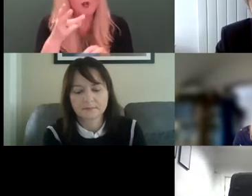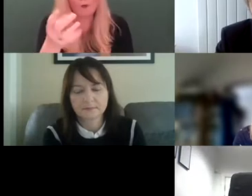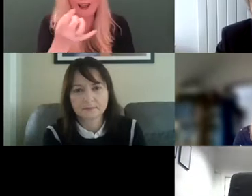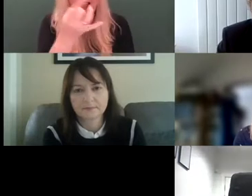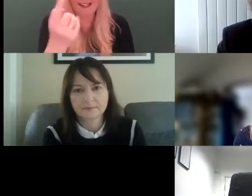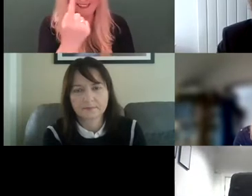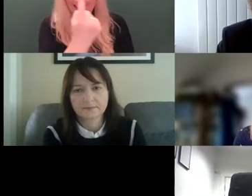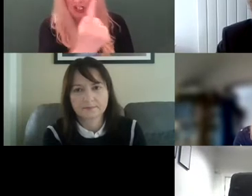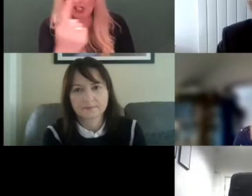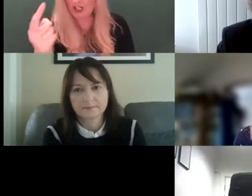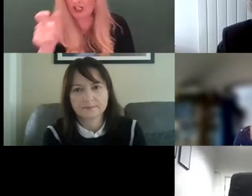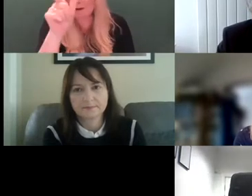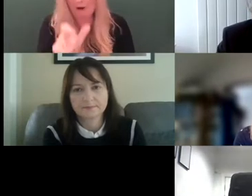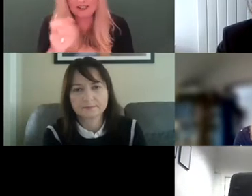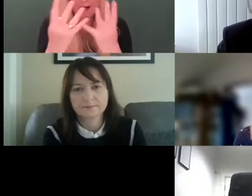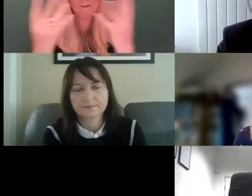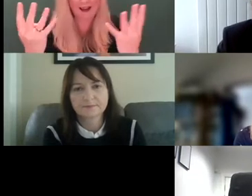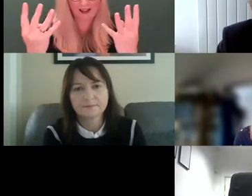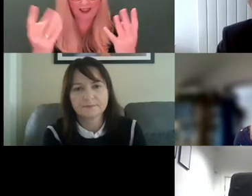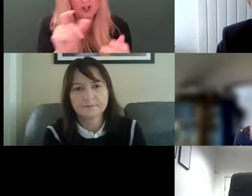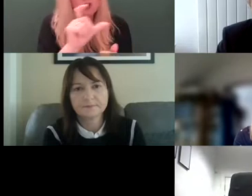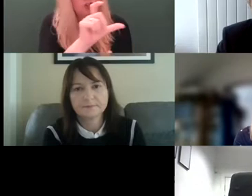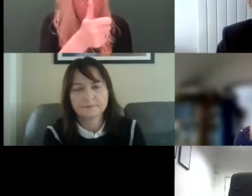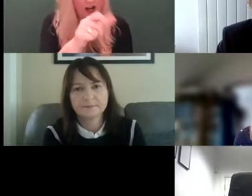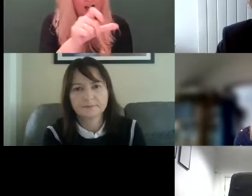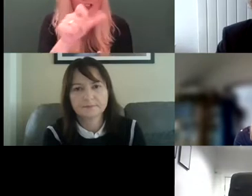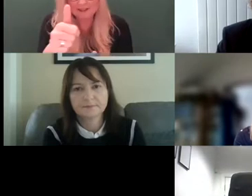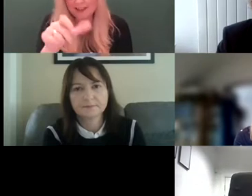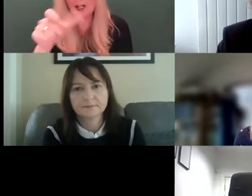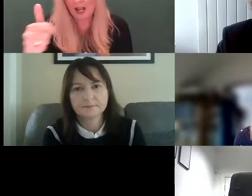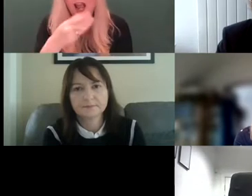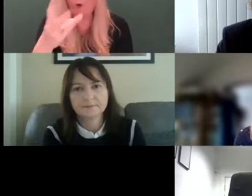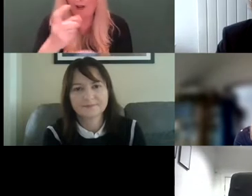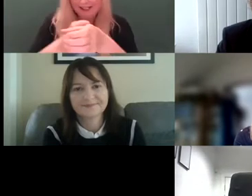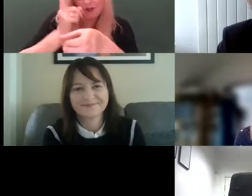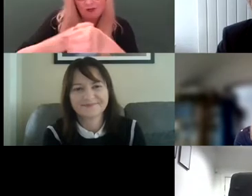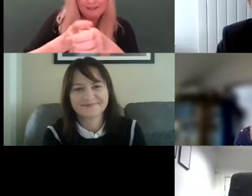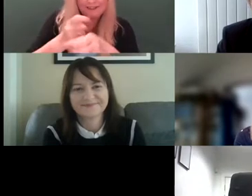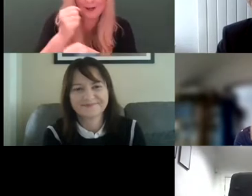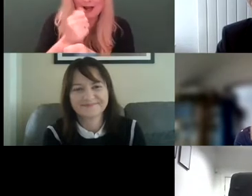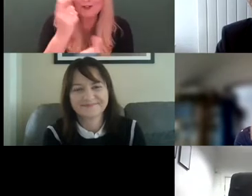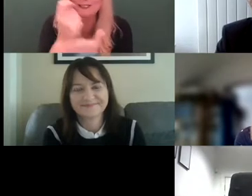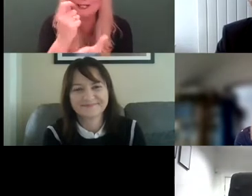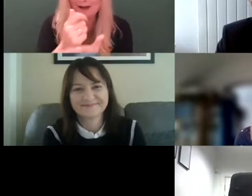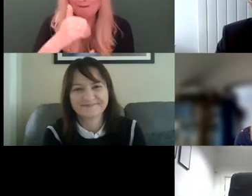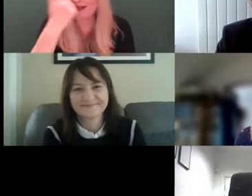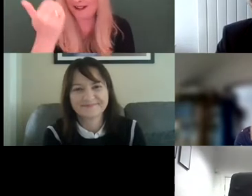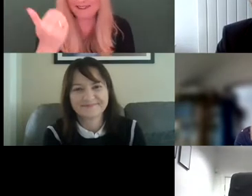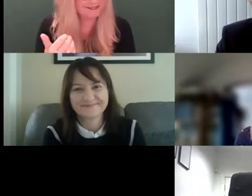of the panel in turn, and I am going to be very strict on time, because we have a large panel,